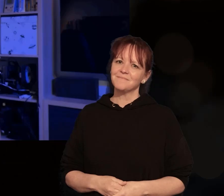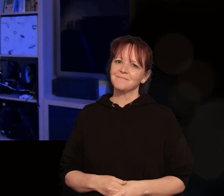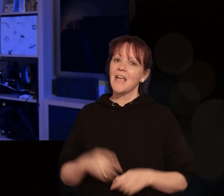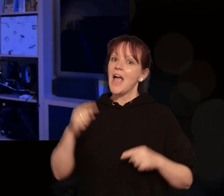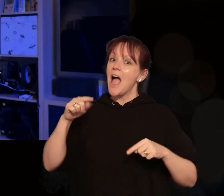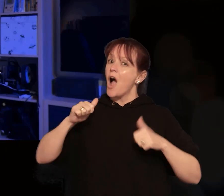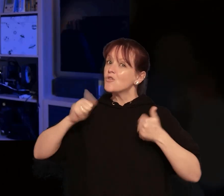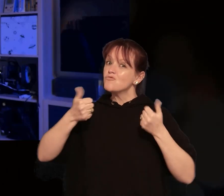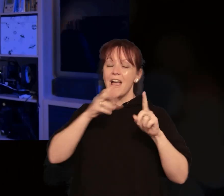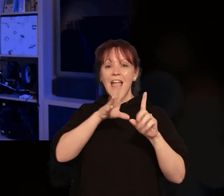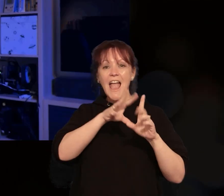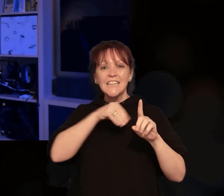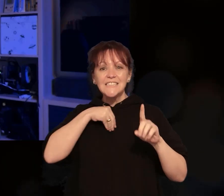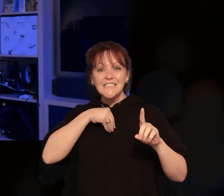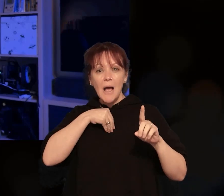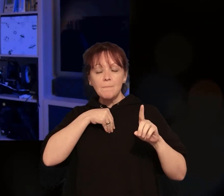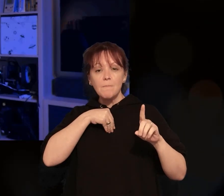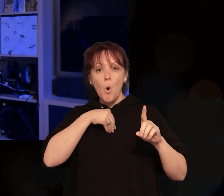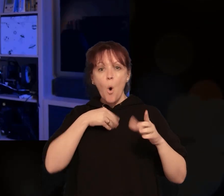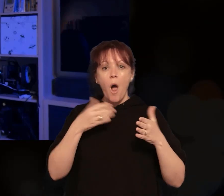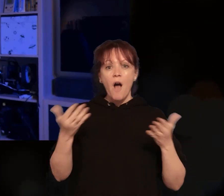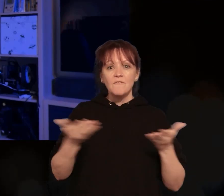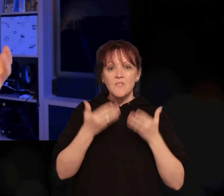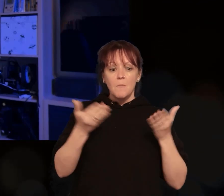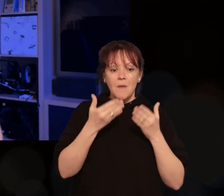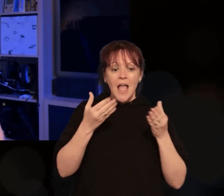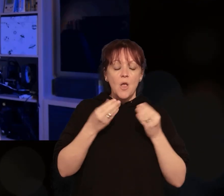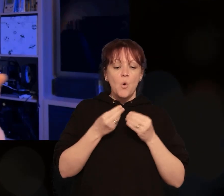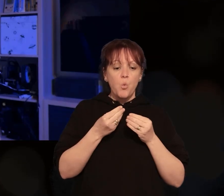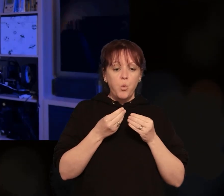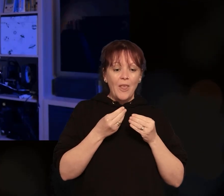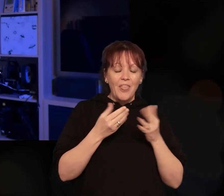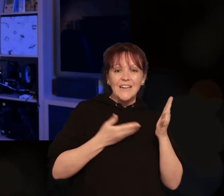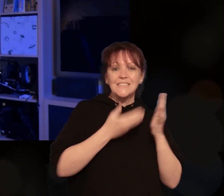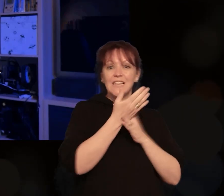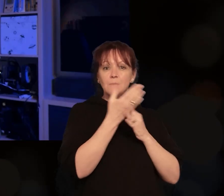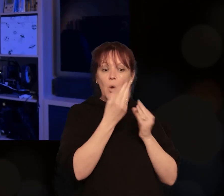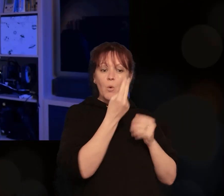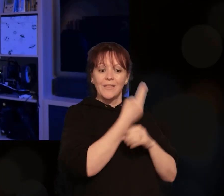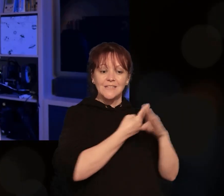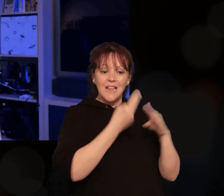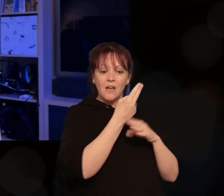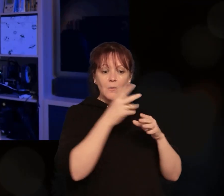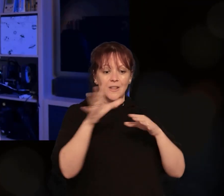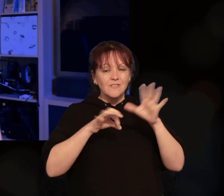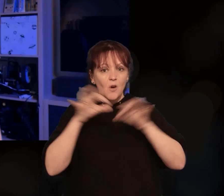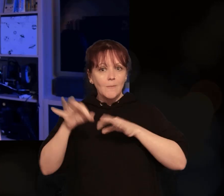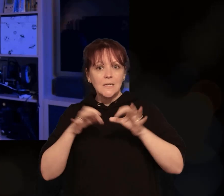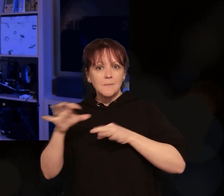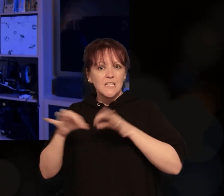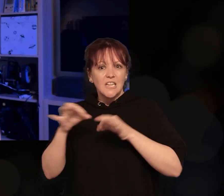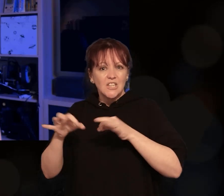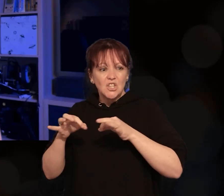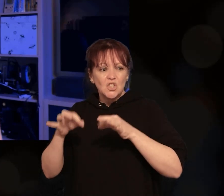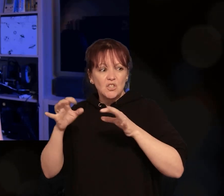This is a great example of the interplay between accessibility by design, with lots of options for k... SCAT SINGING